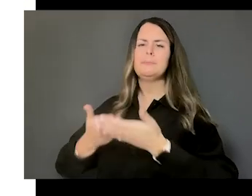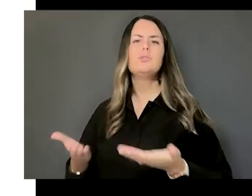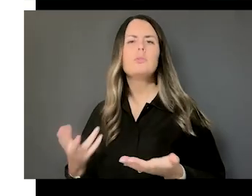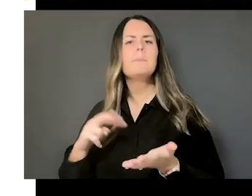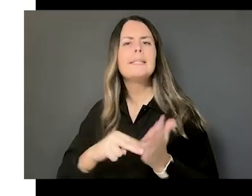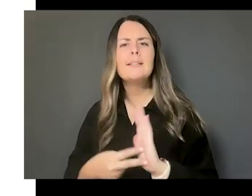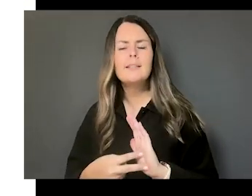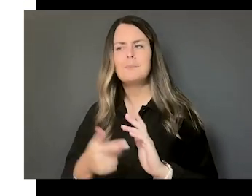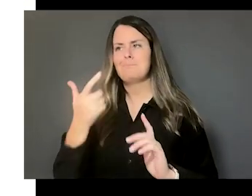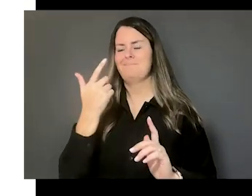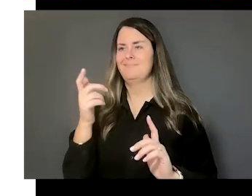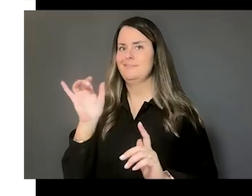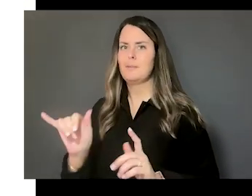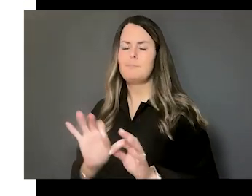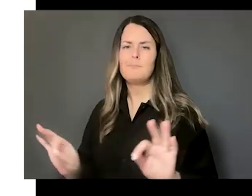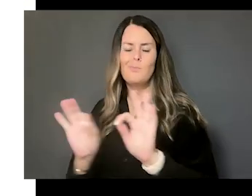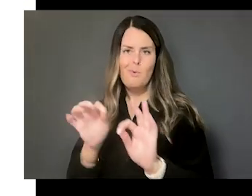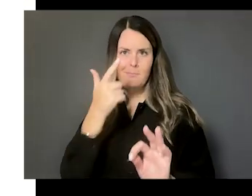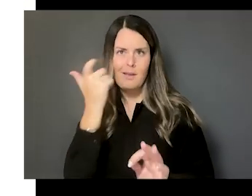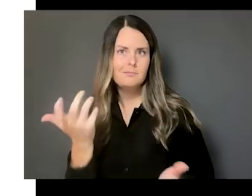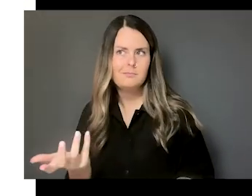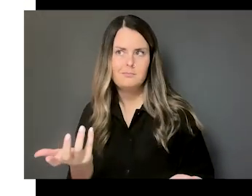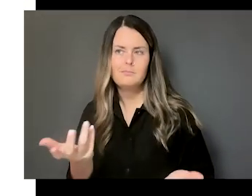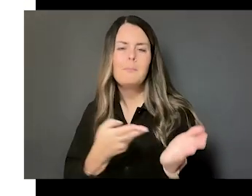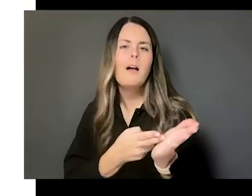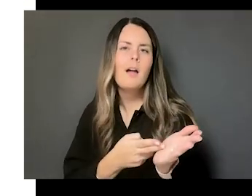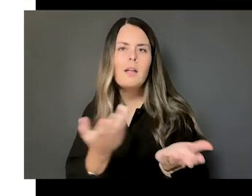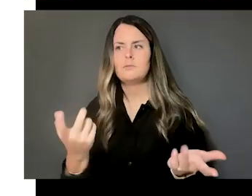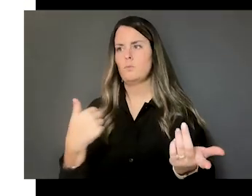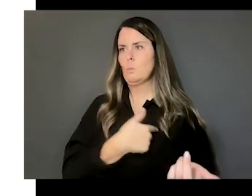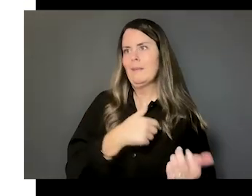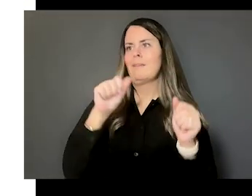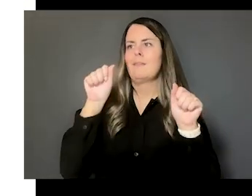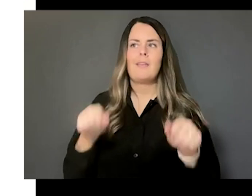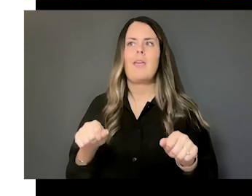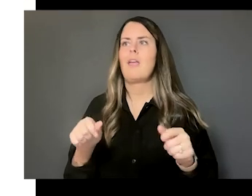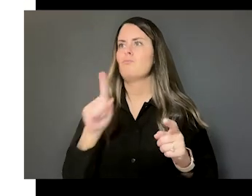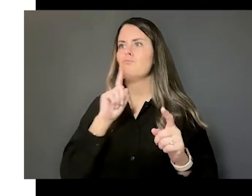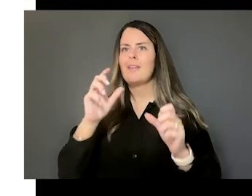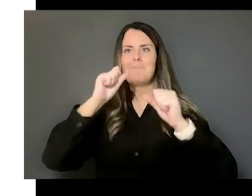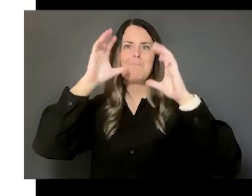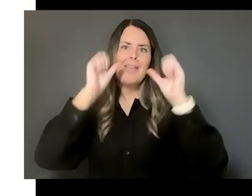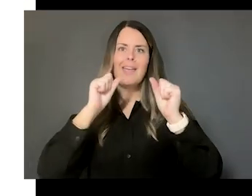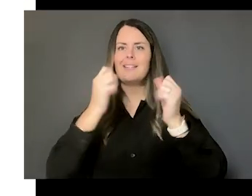Because let's be honest, we can put a lot of amazing stuff in front of teachers